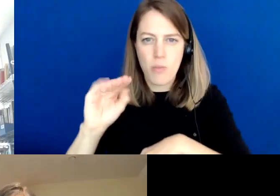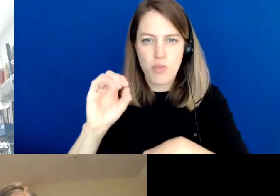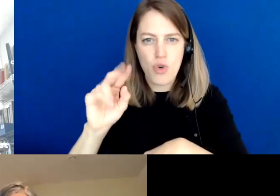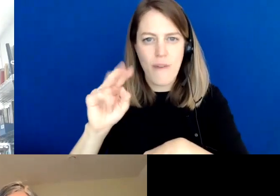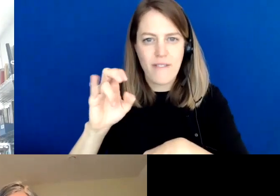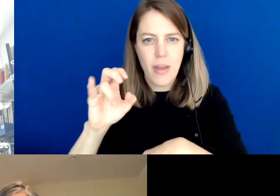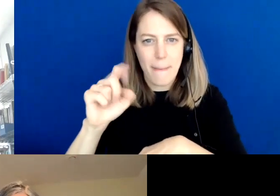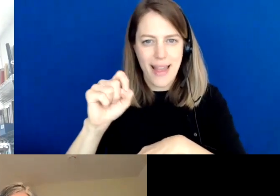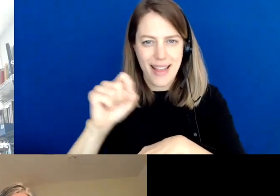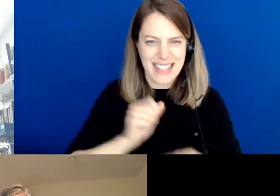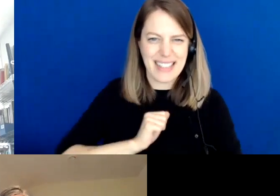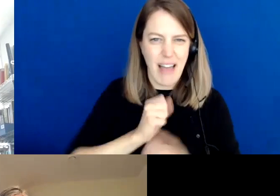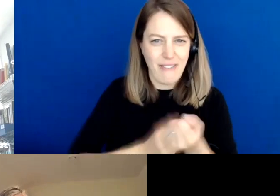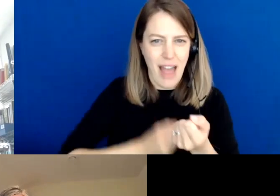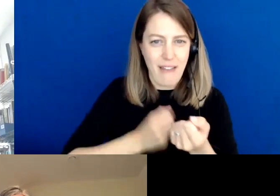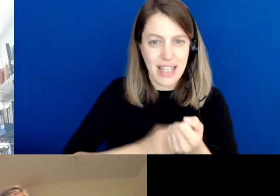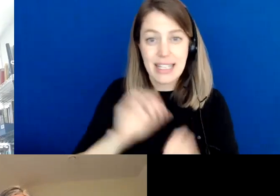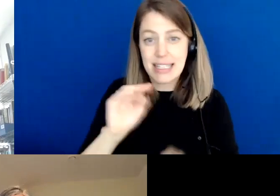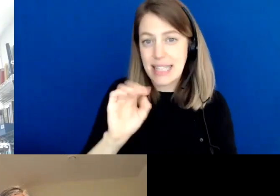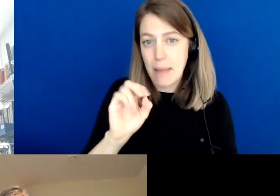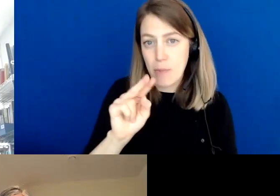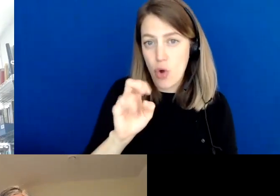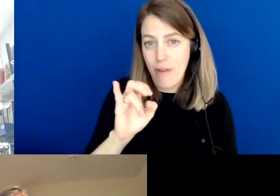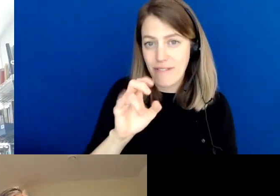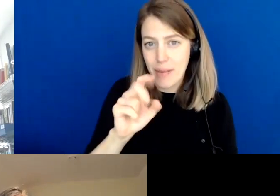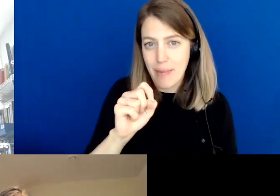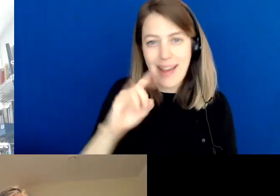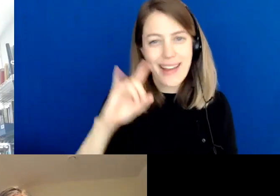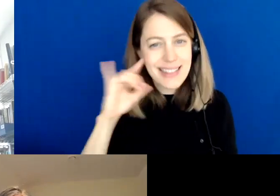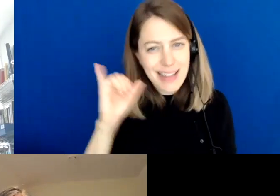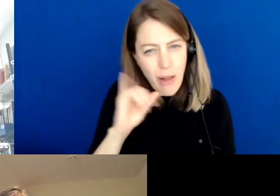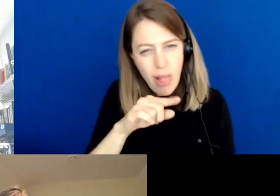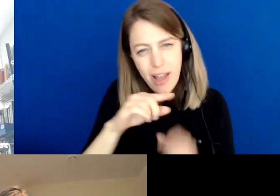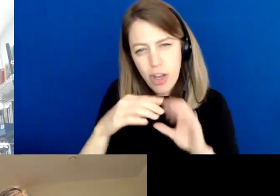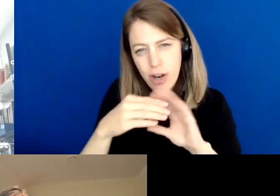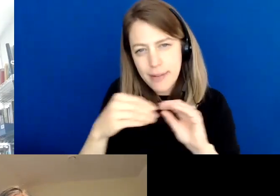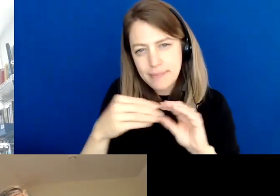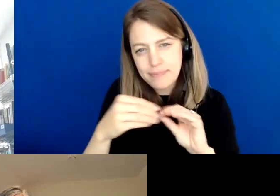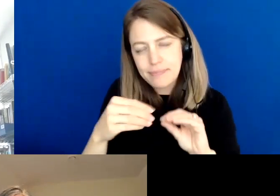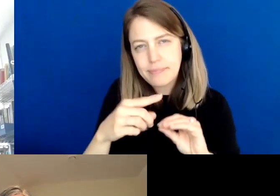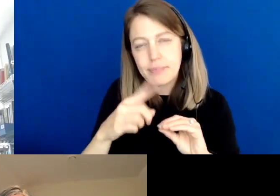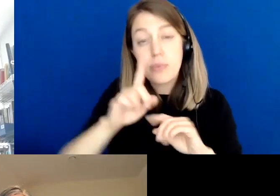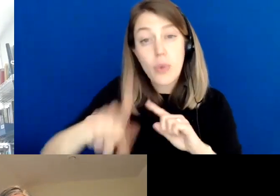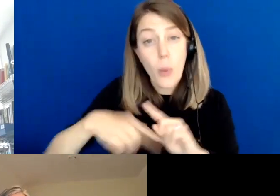It sounds like what you're alluding to is when policymakers hear,